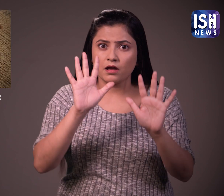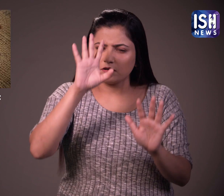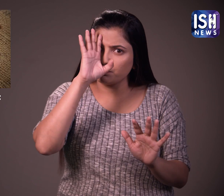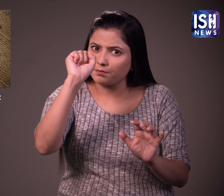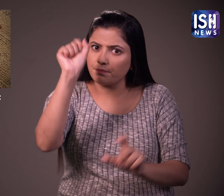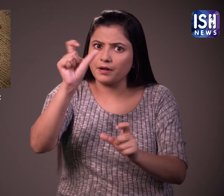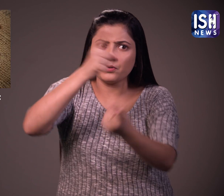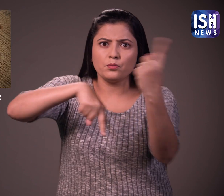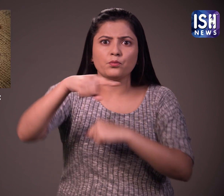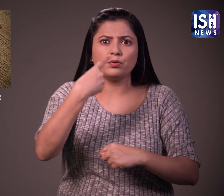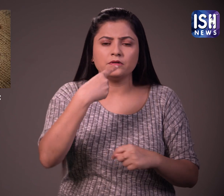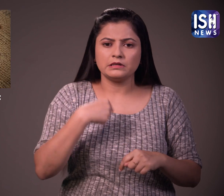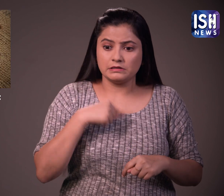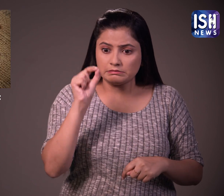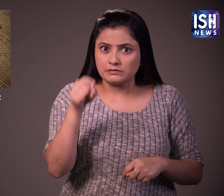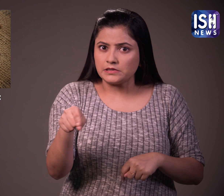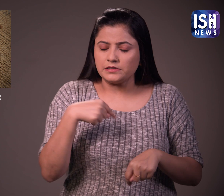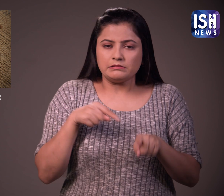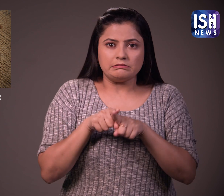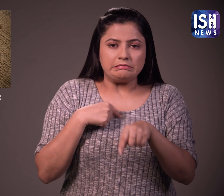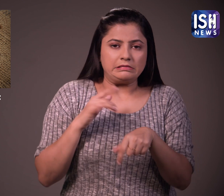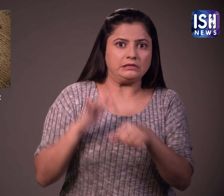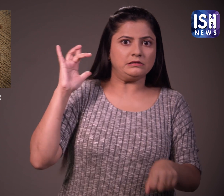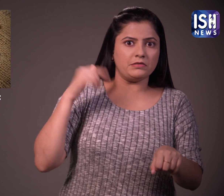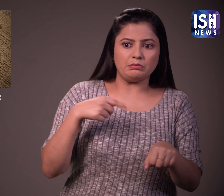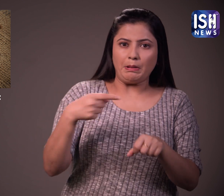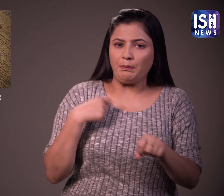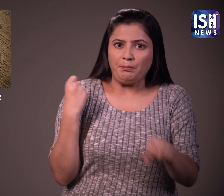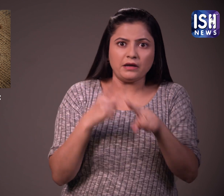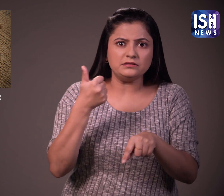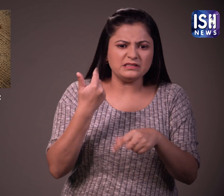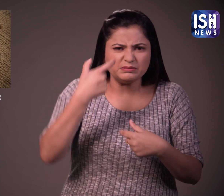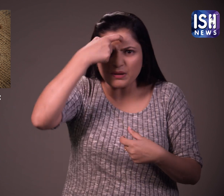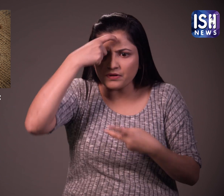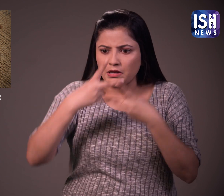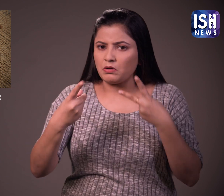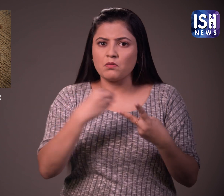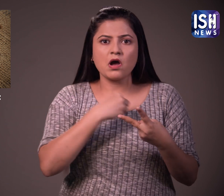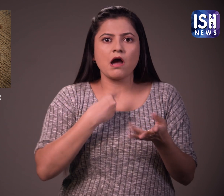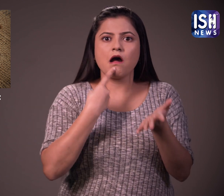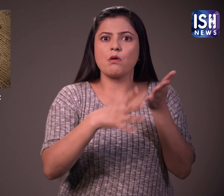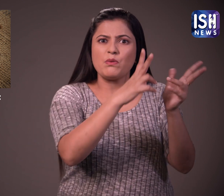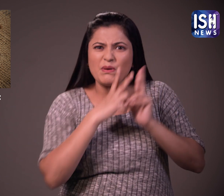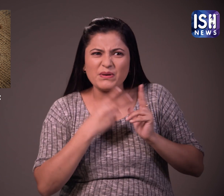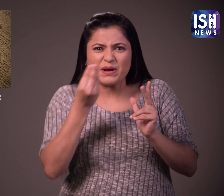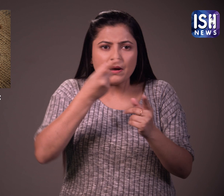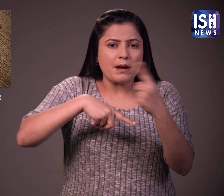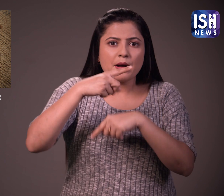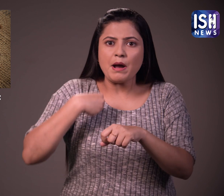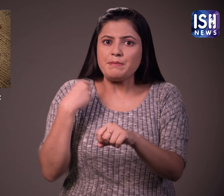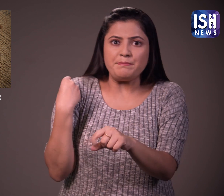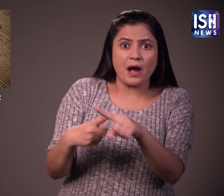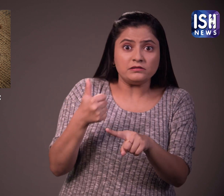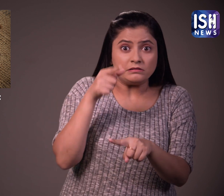However, remember if you are allergic to sesame seeds and have been advised by doctor against it,